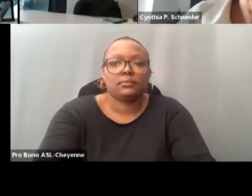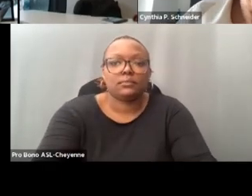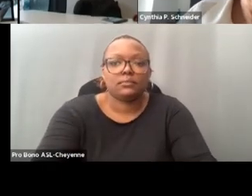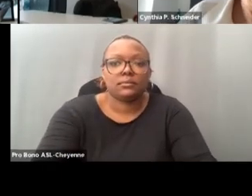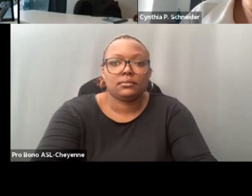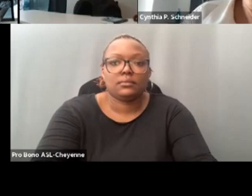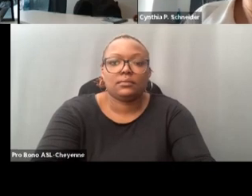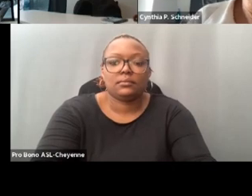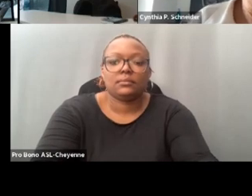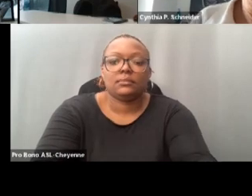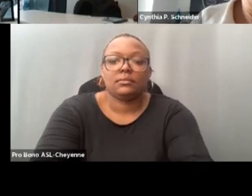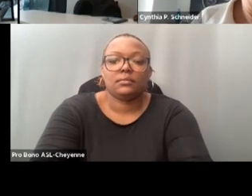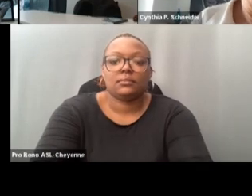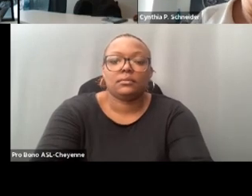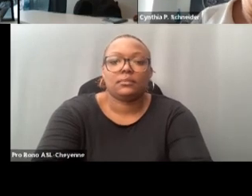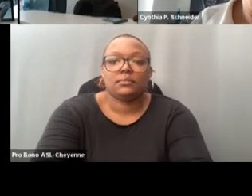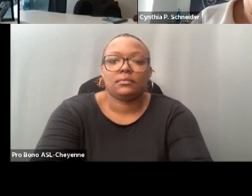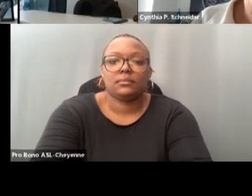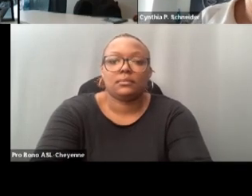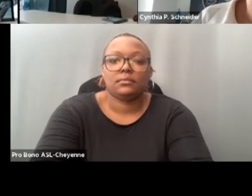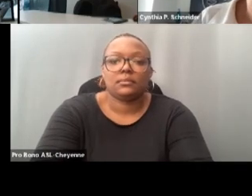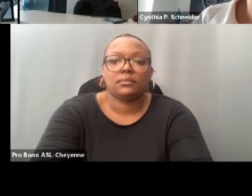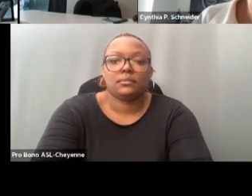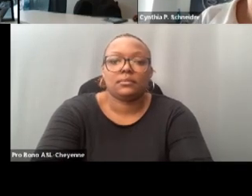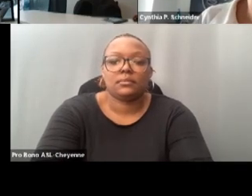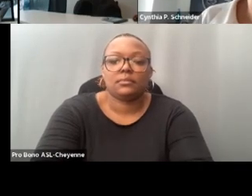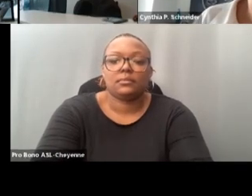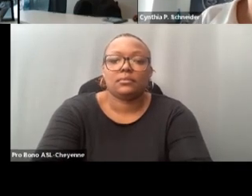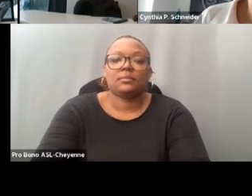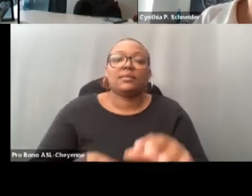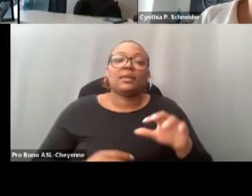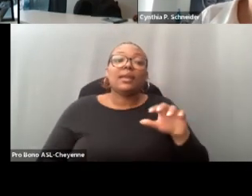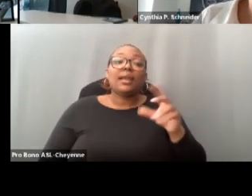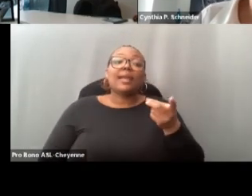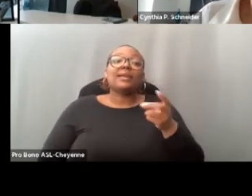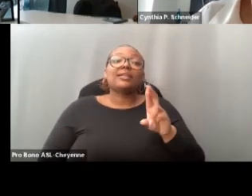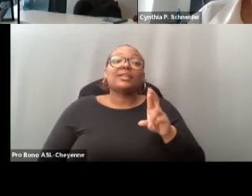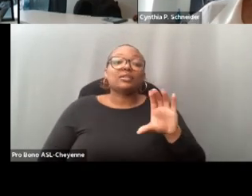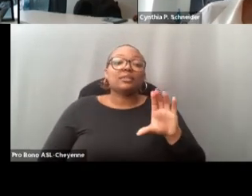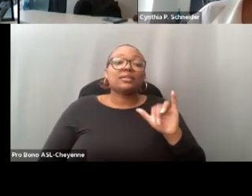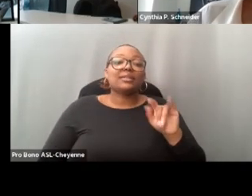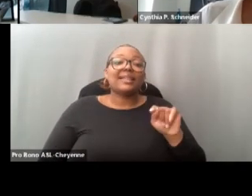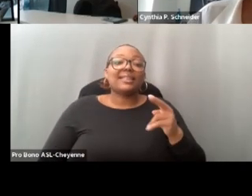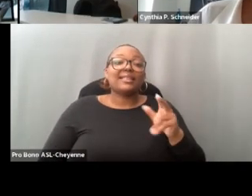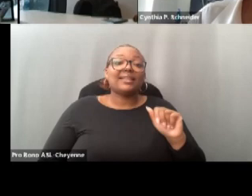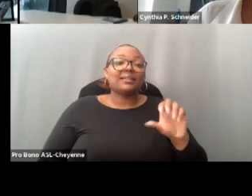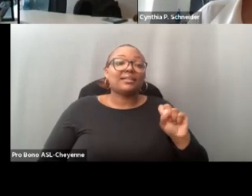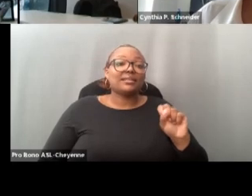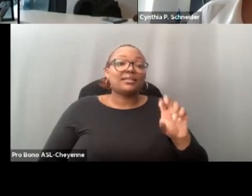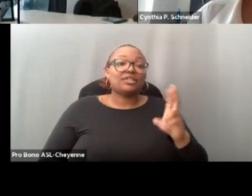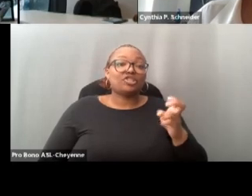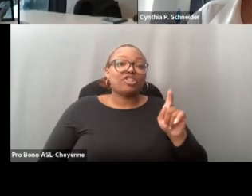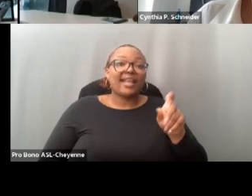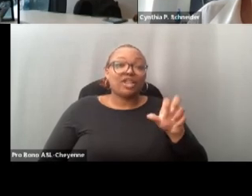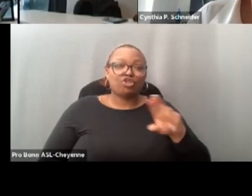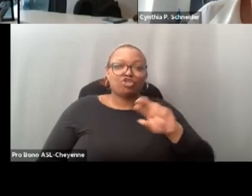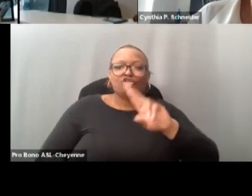So the question that I have here is for Dr. Cynthia Schneider. So "Could you please share more insights